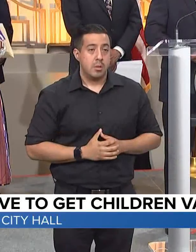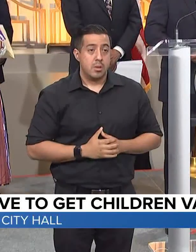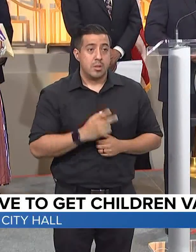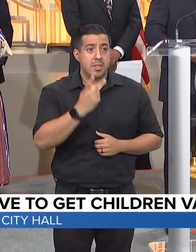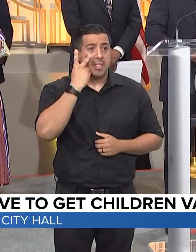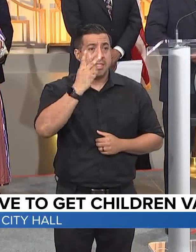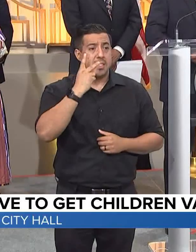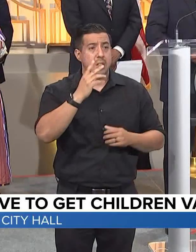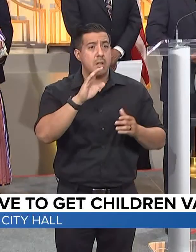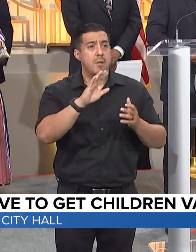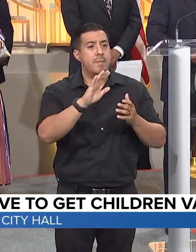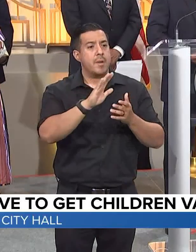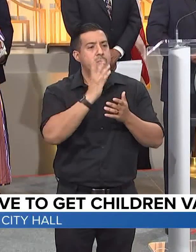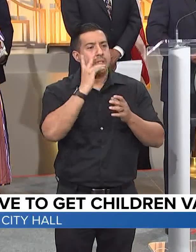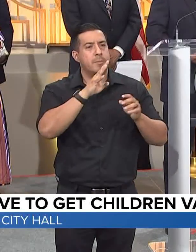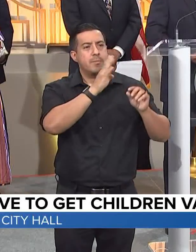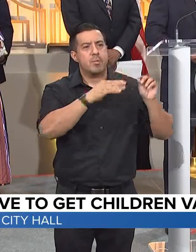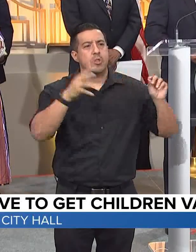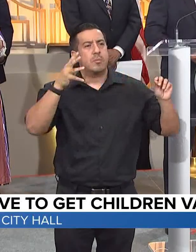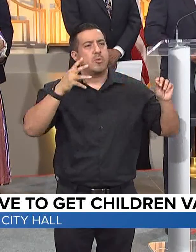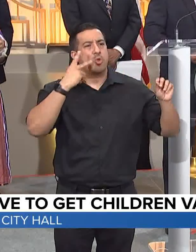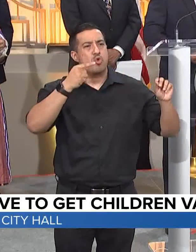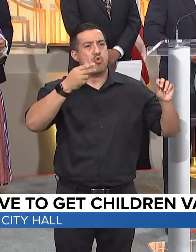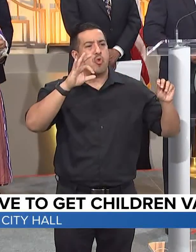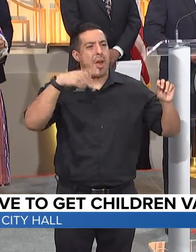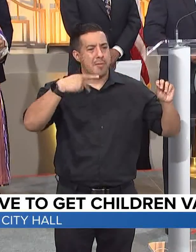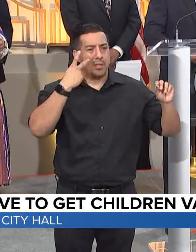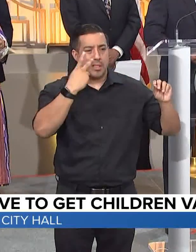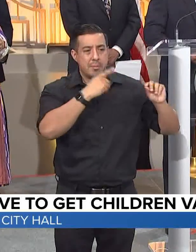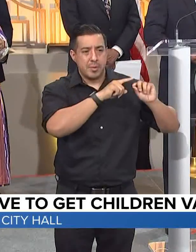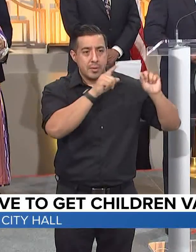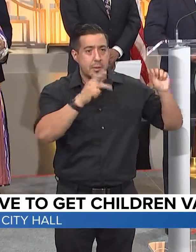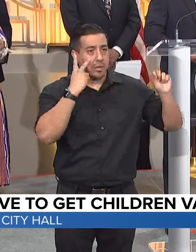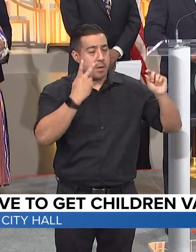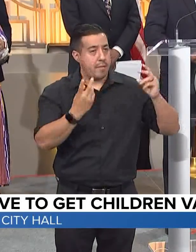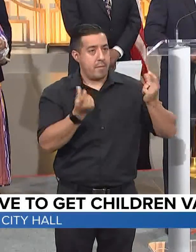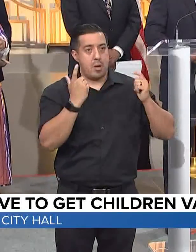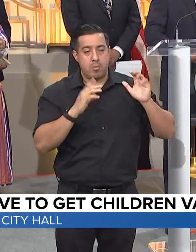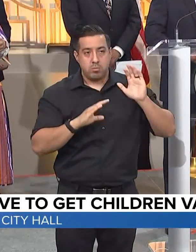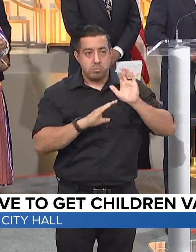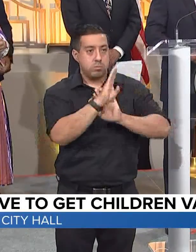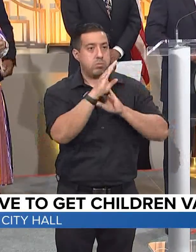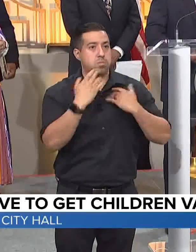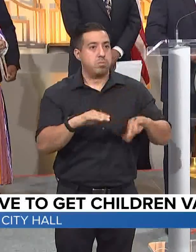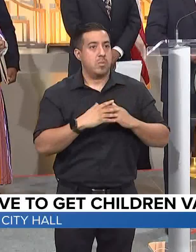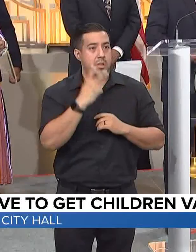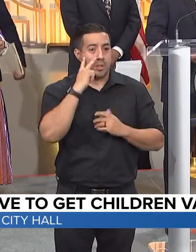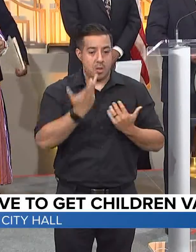you'll see that the positivity rate is coming up extremely rapidly. This is a huge increase over just several weeks.